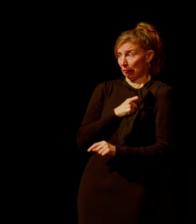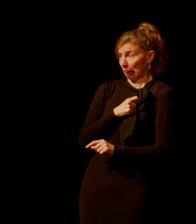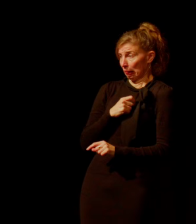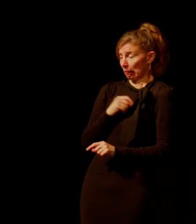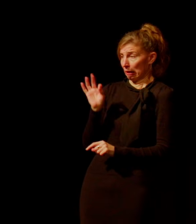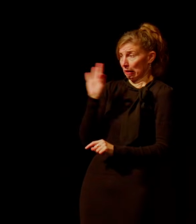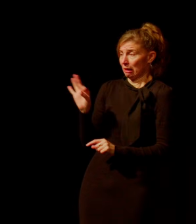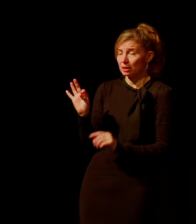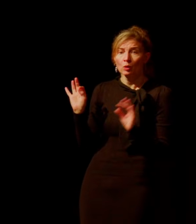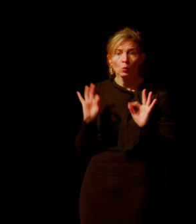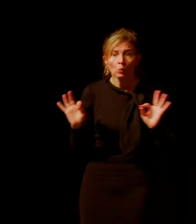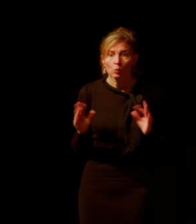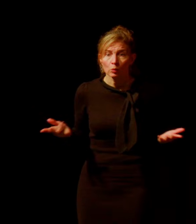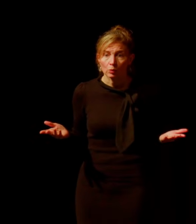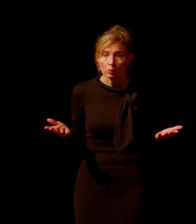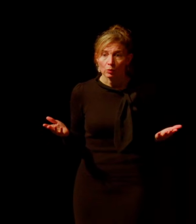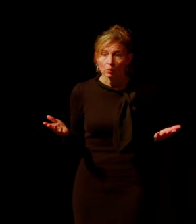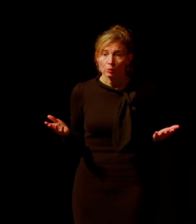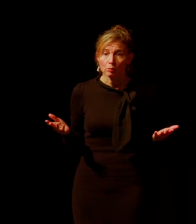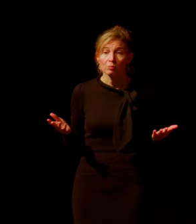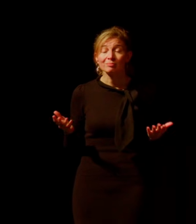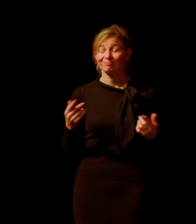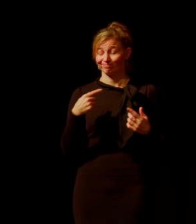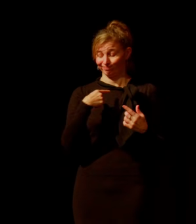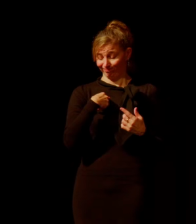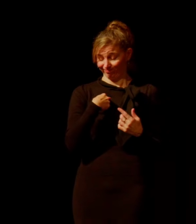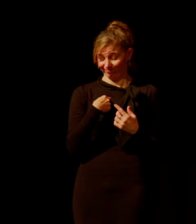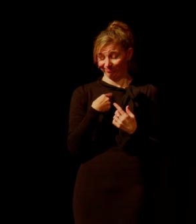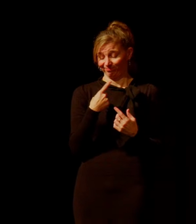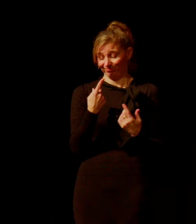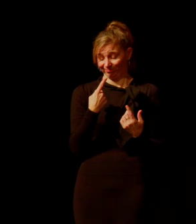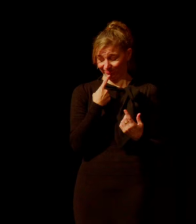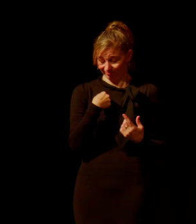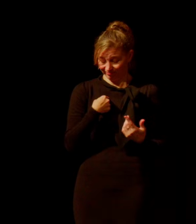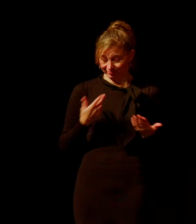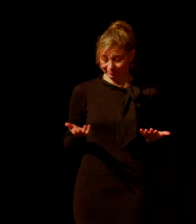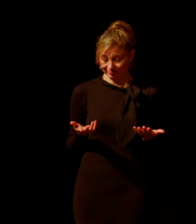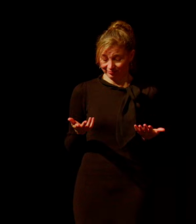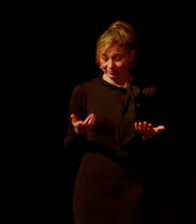If I had convinced myself that my sleeping wasn't worth addressing,